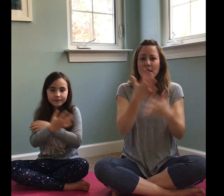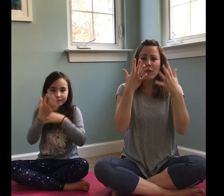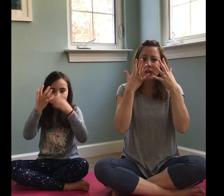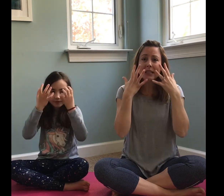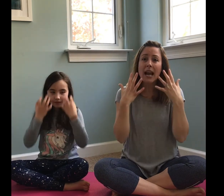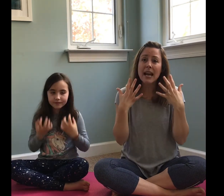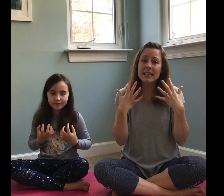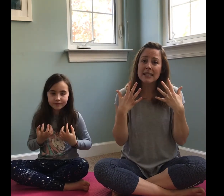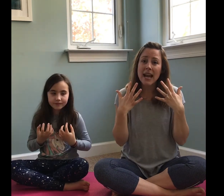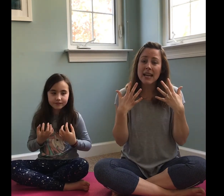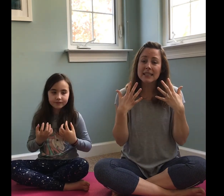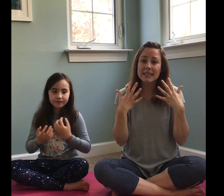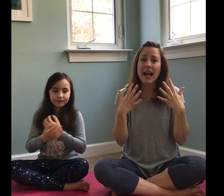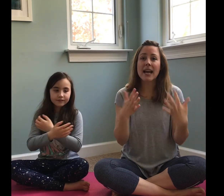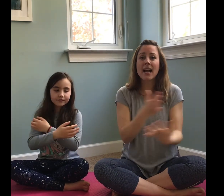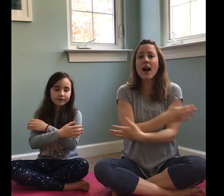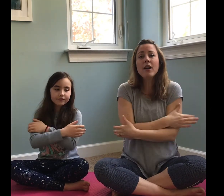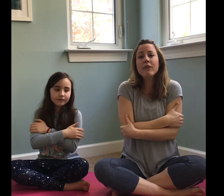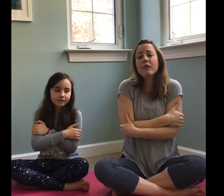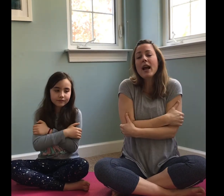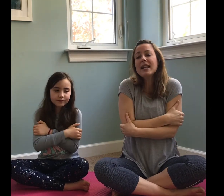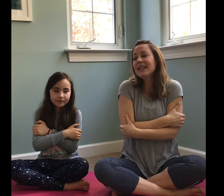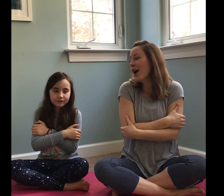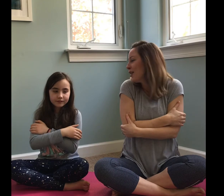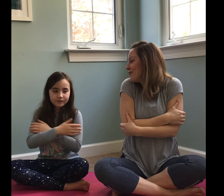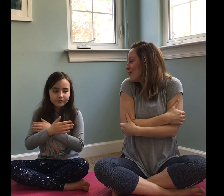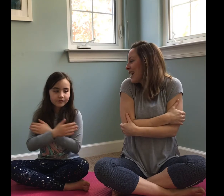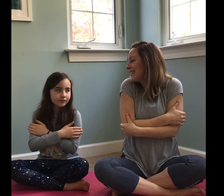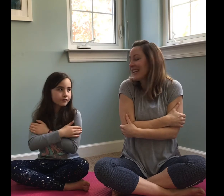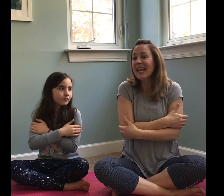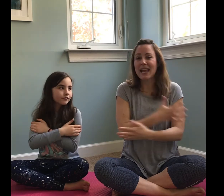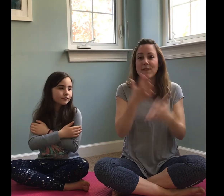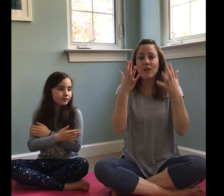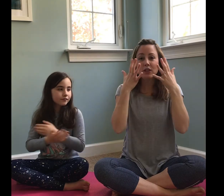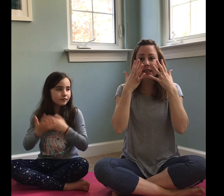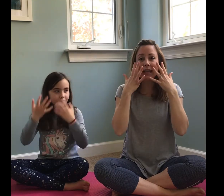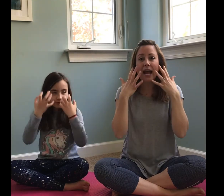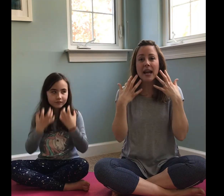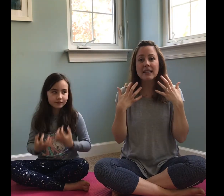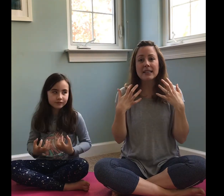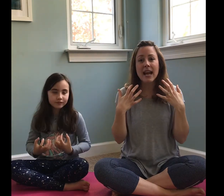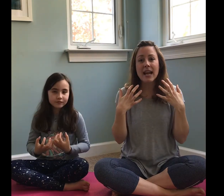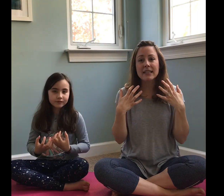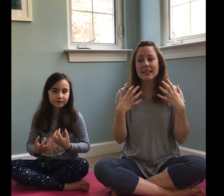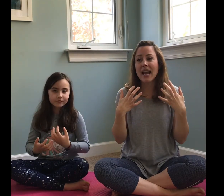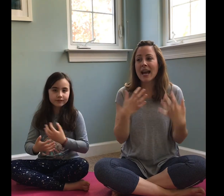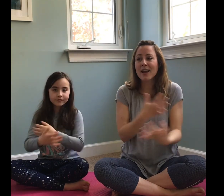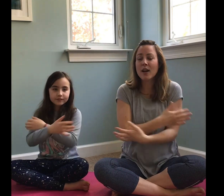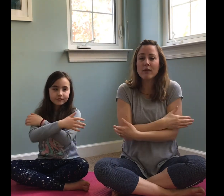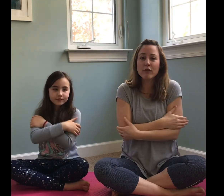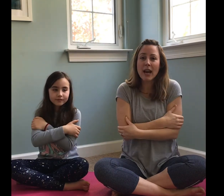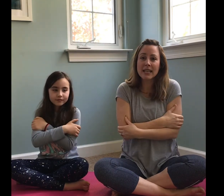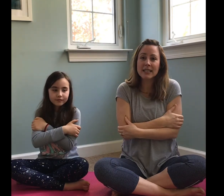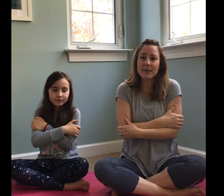if you're sad sad sad hug a friend hug a friend if you're sad sad sad hug a friend